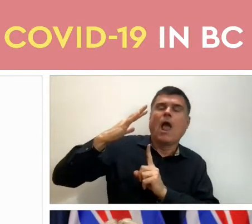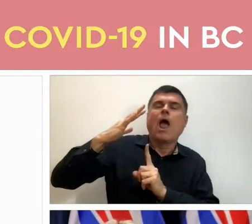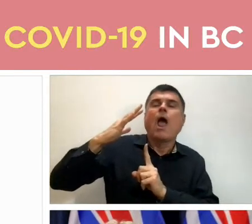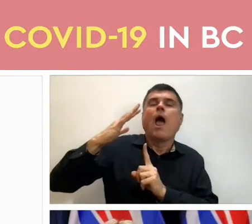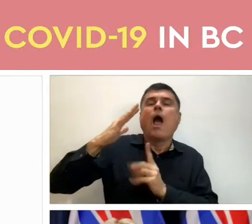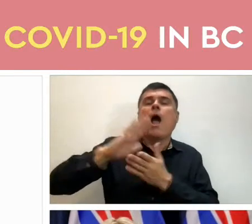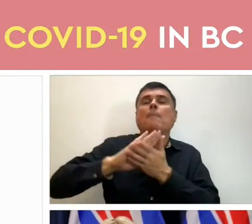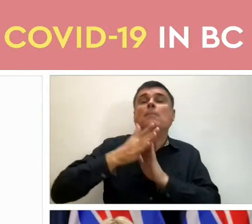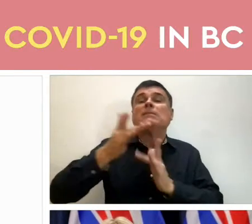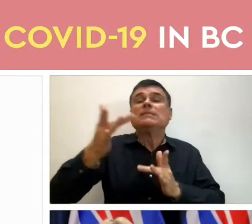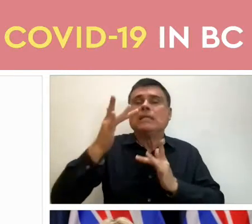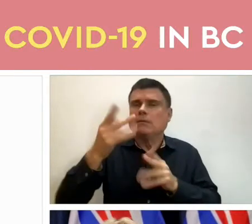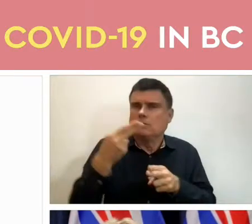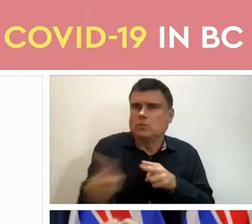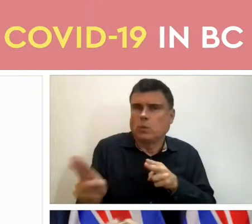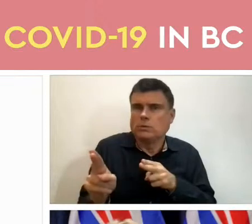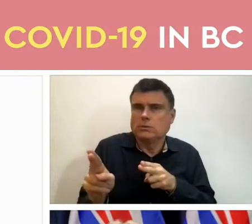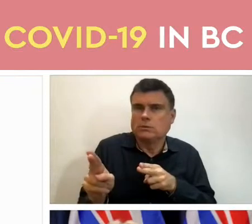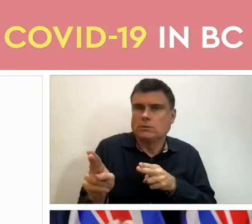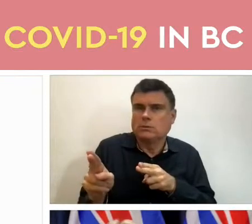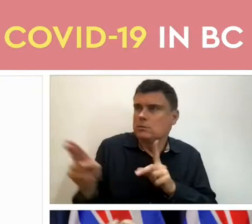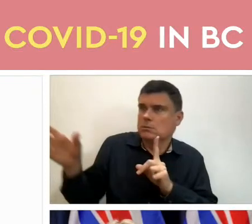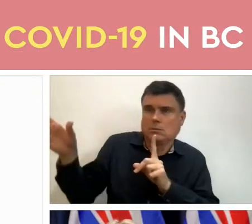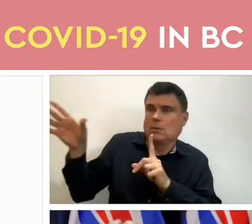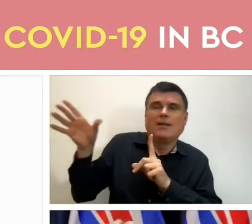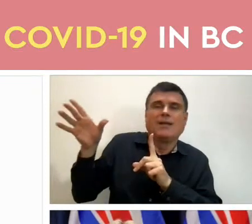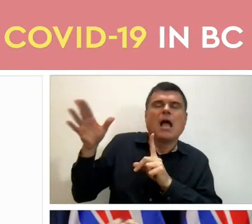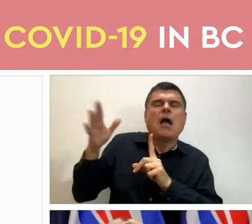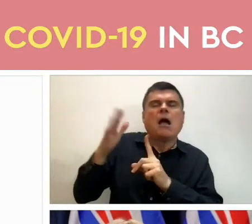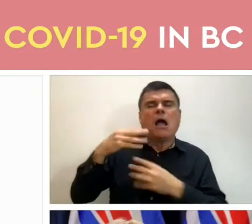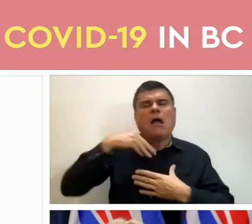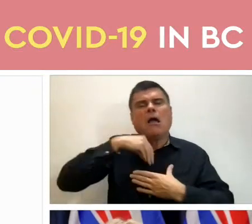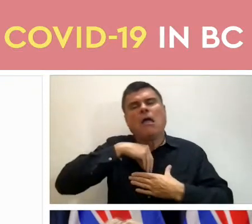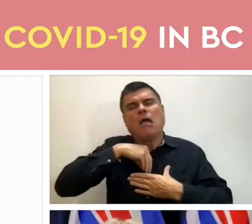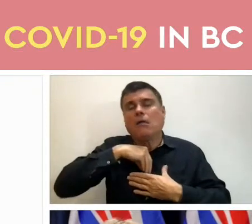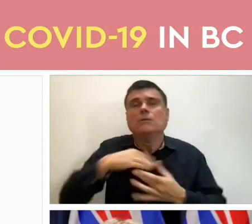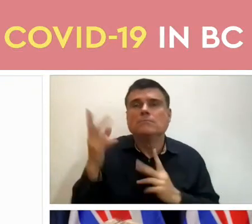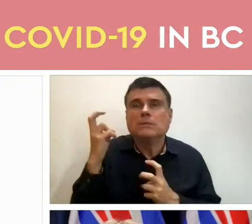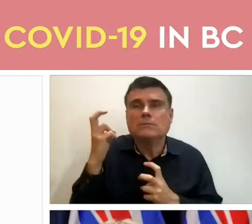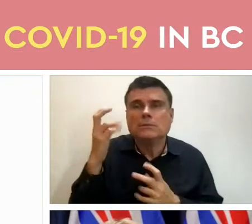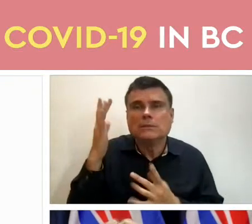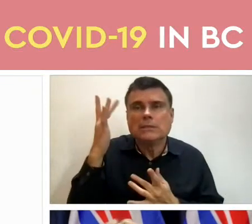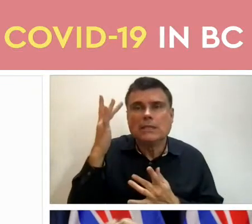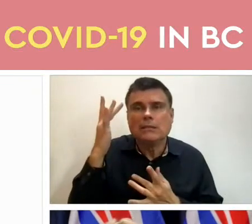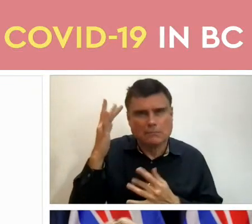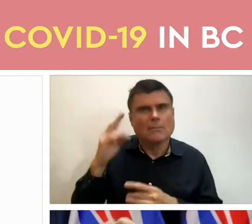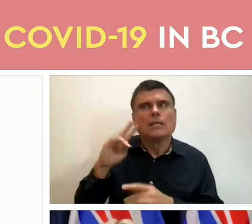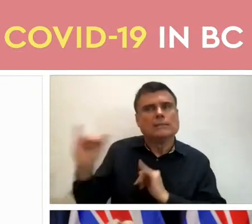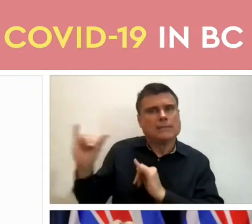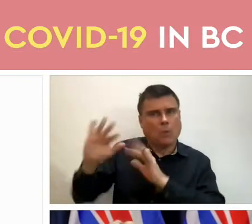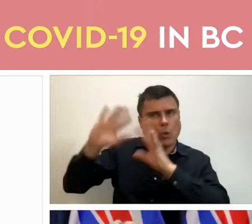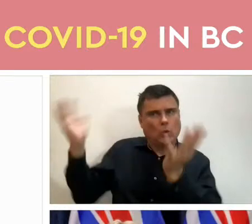as well in places like Copenhagen and looking at specific outbreaks in the United States and here in Canada.